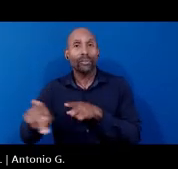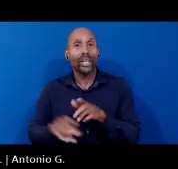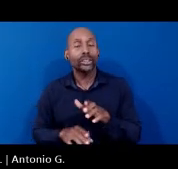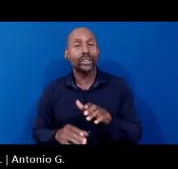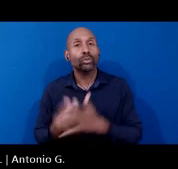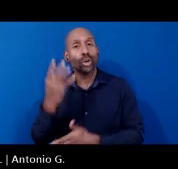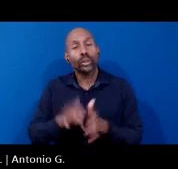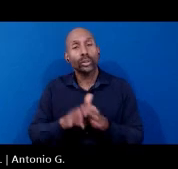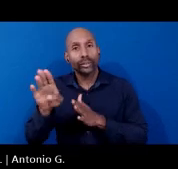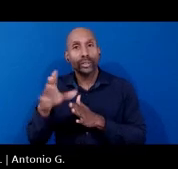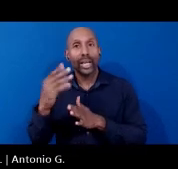Next slide, please.